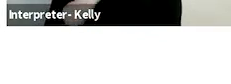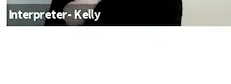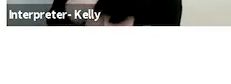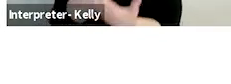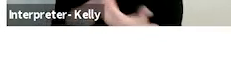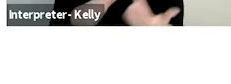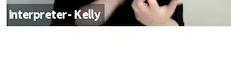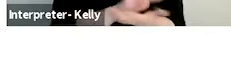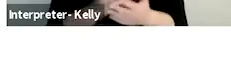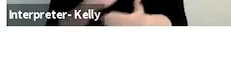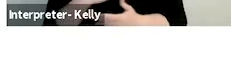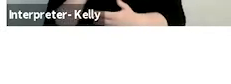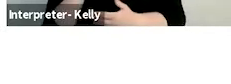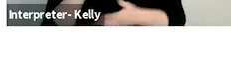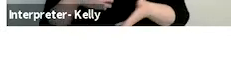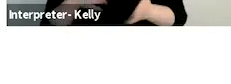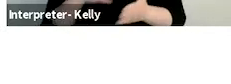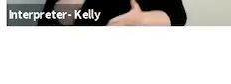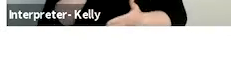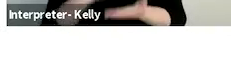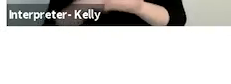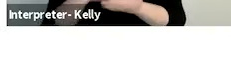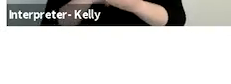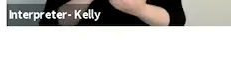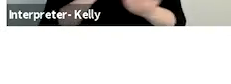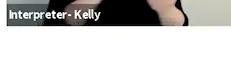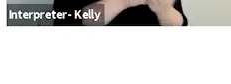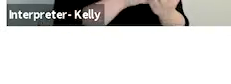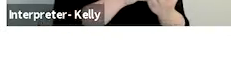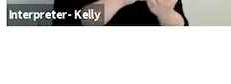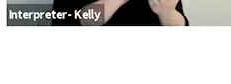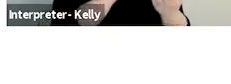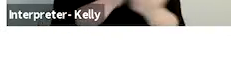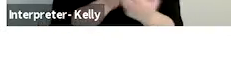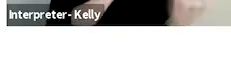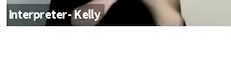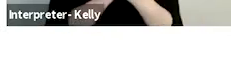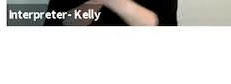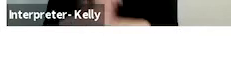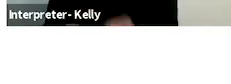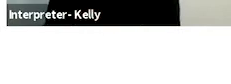so offering things like how they set - how they access information. So libraries now have taken on